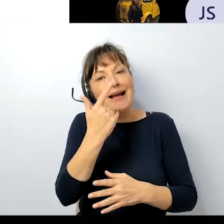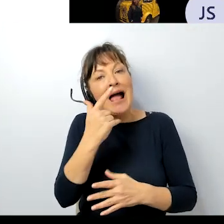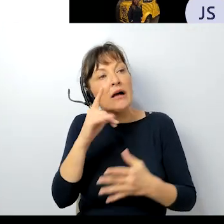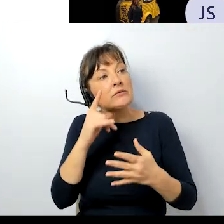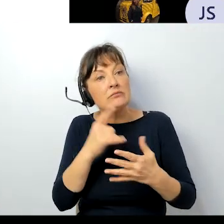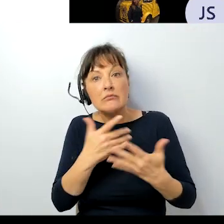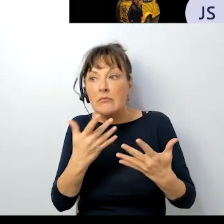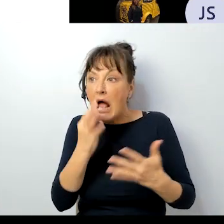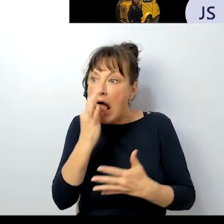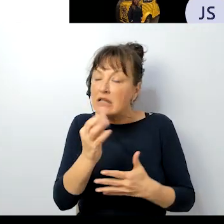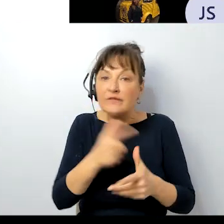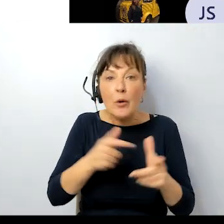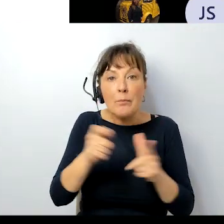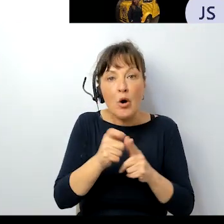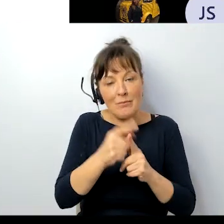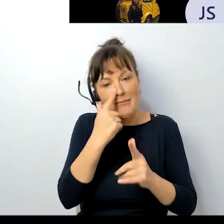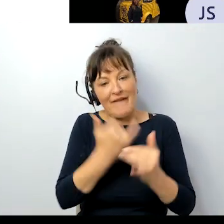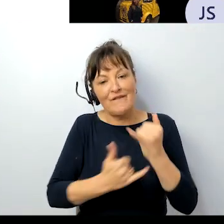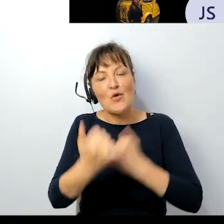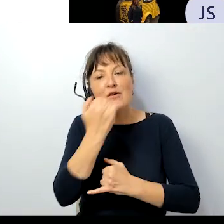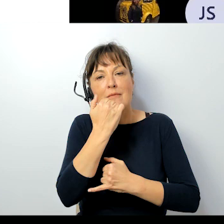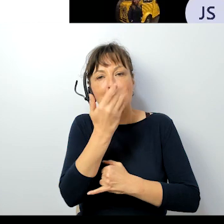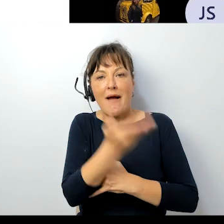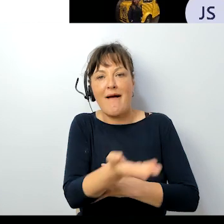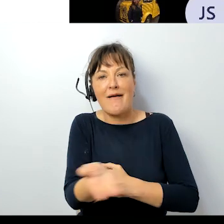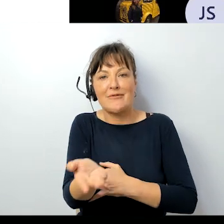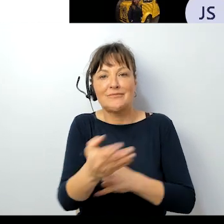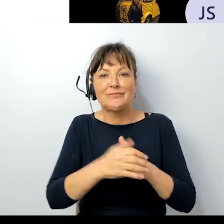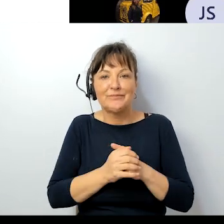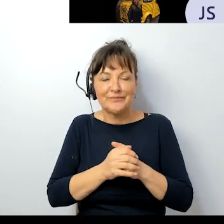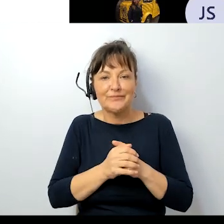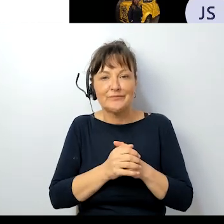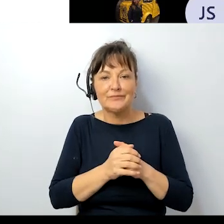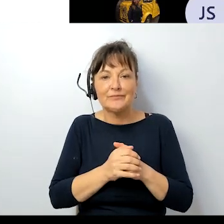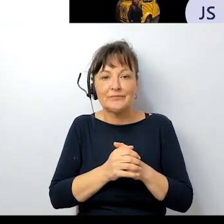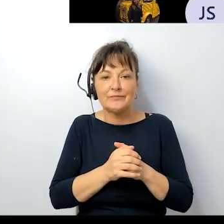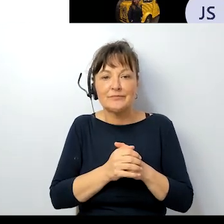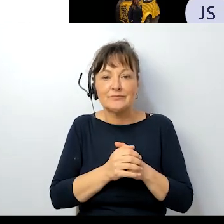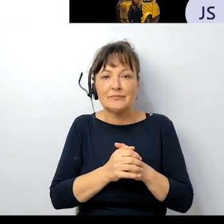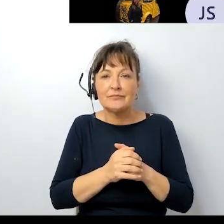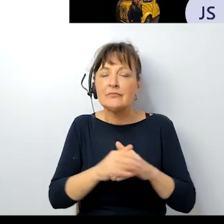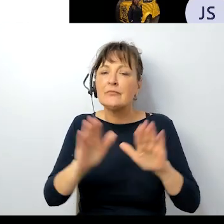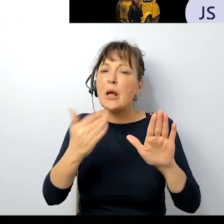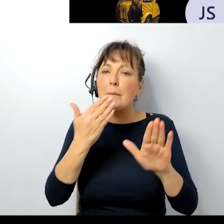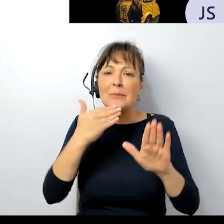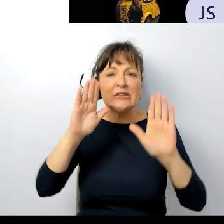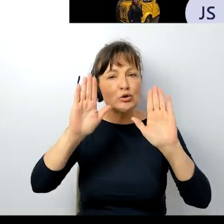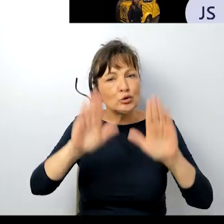you can book an appointment here by contacting our helpline on 0800 917 8000.